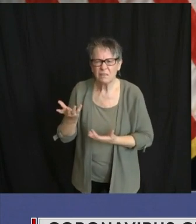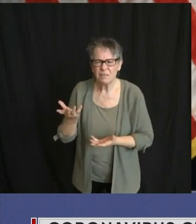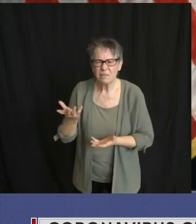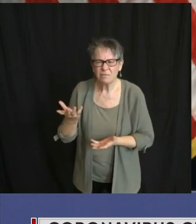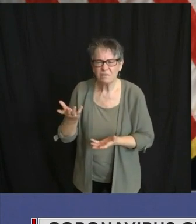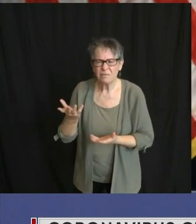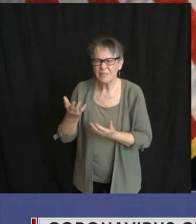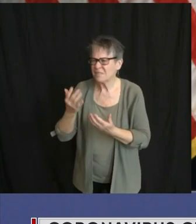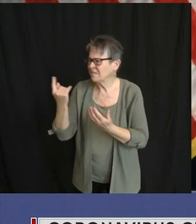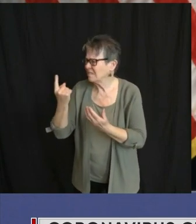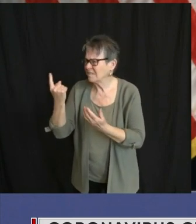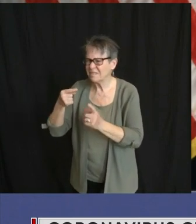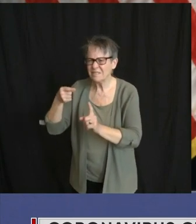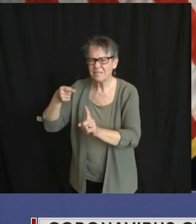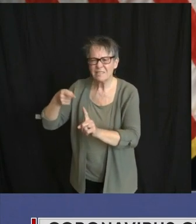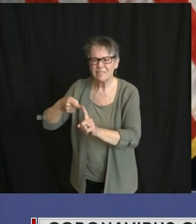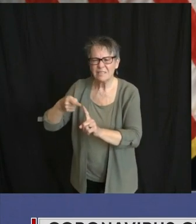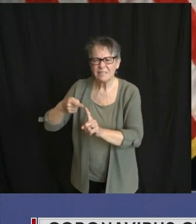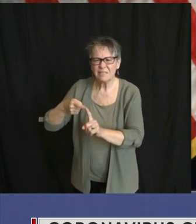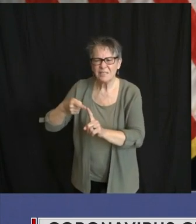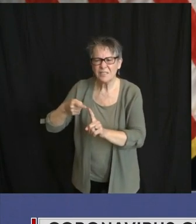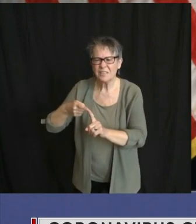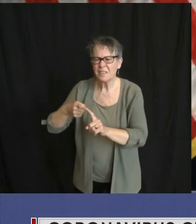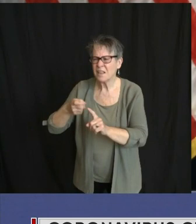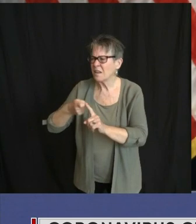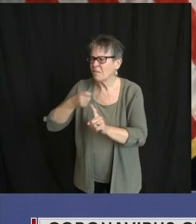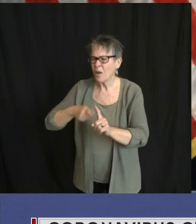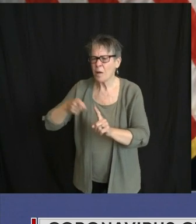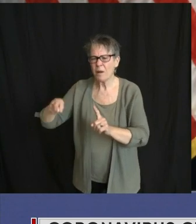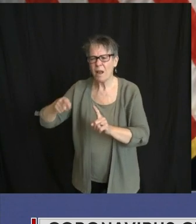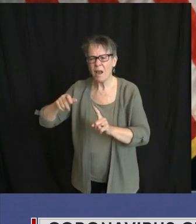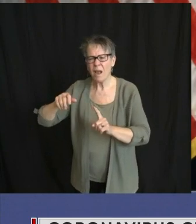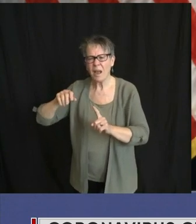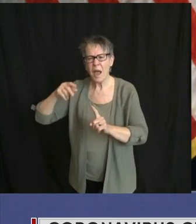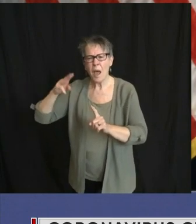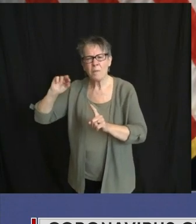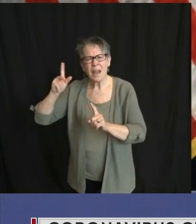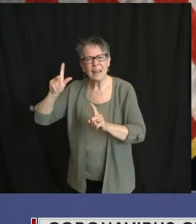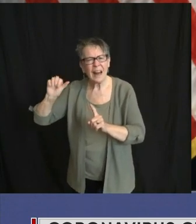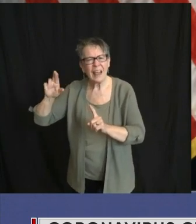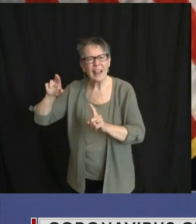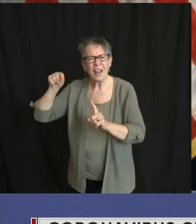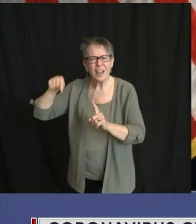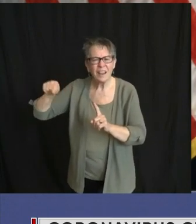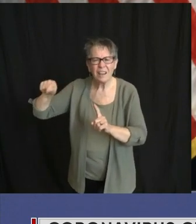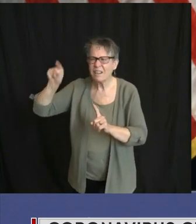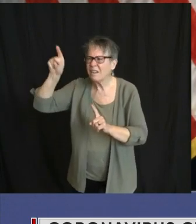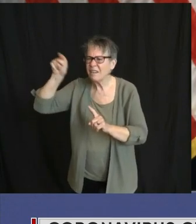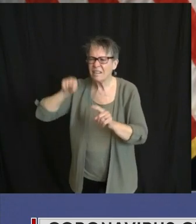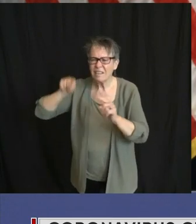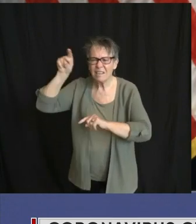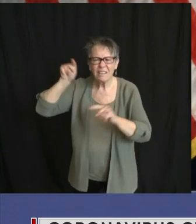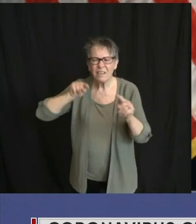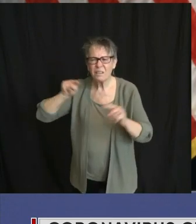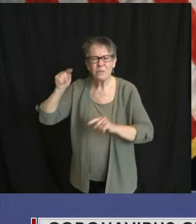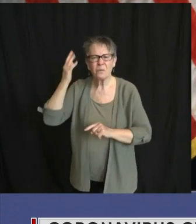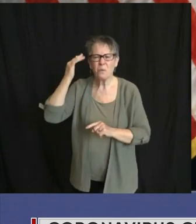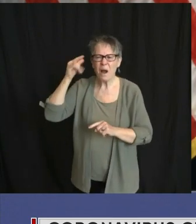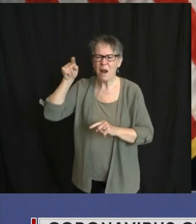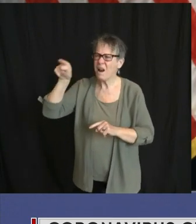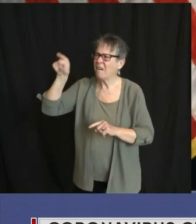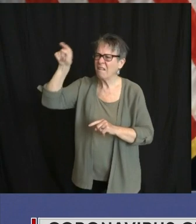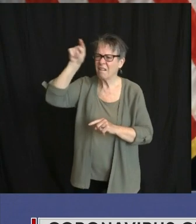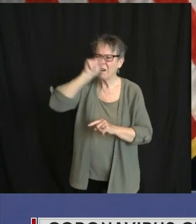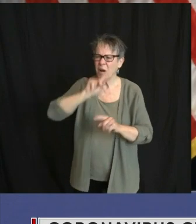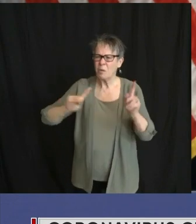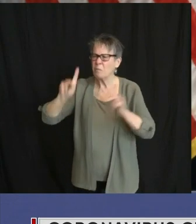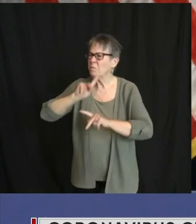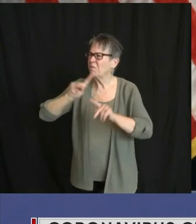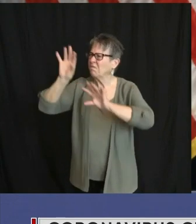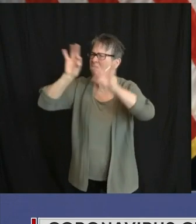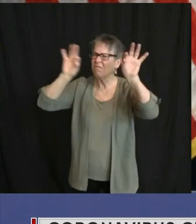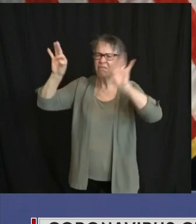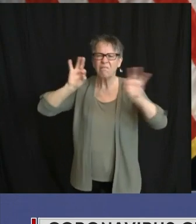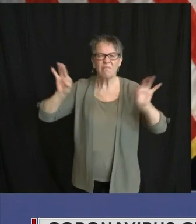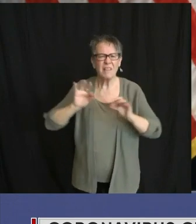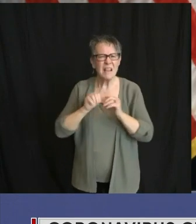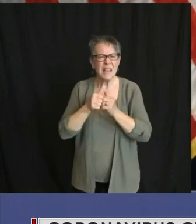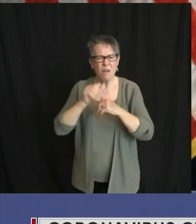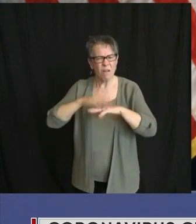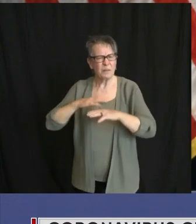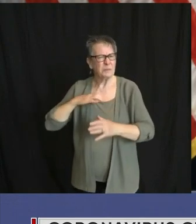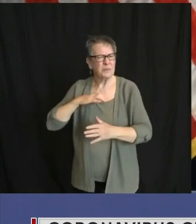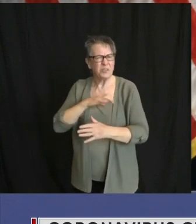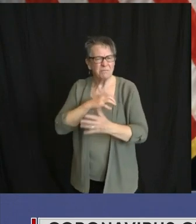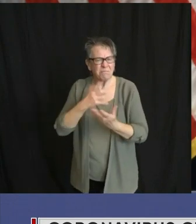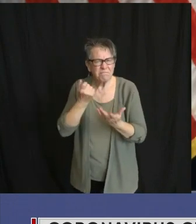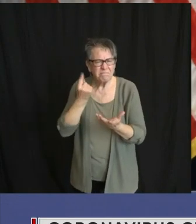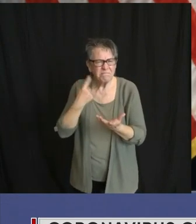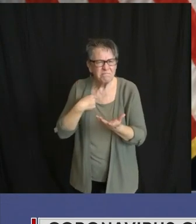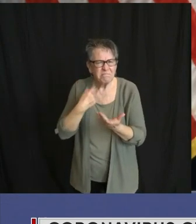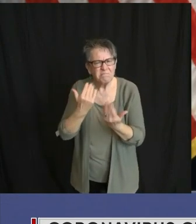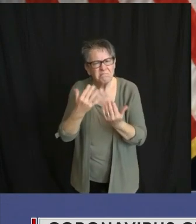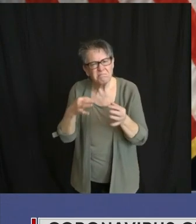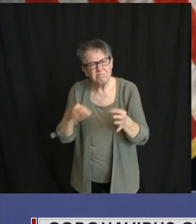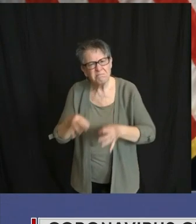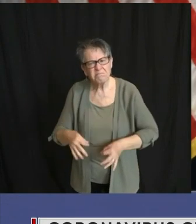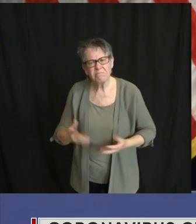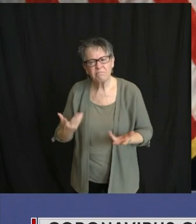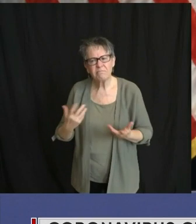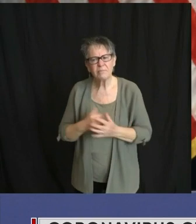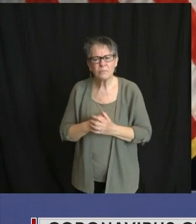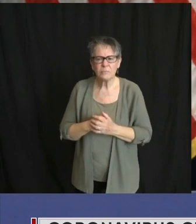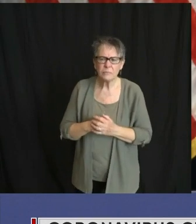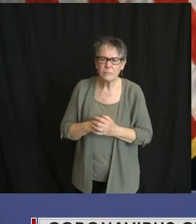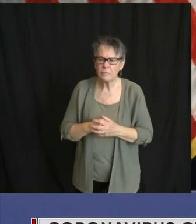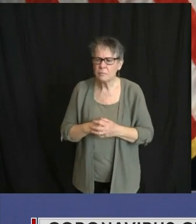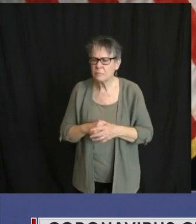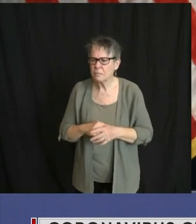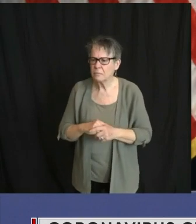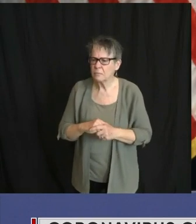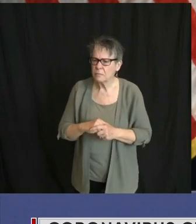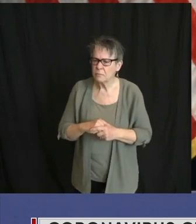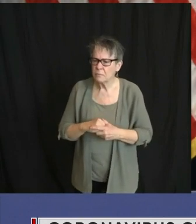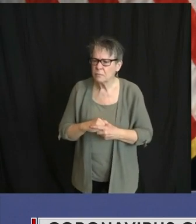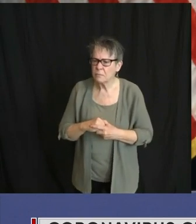FROM LEADERSHIP OF OUR WA. WHY